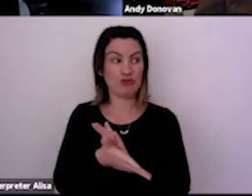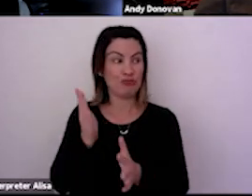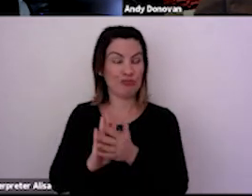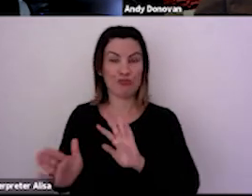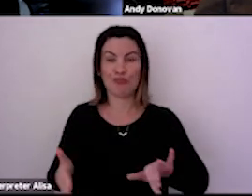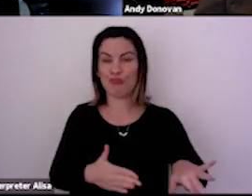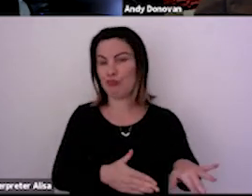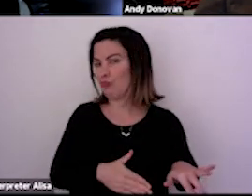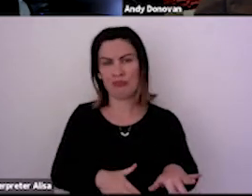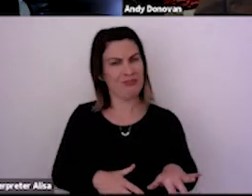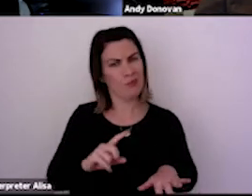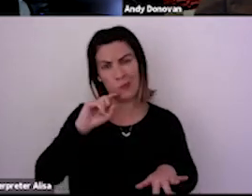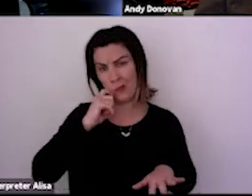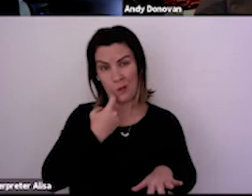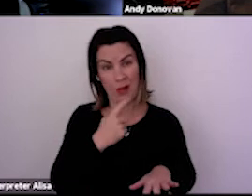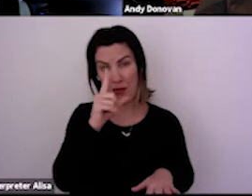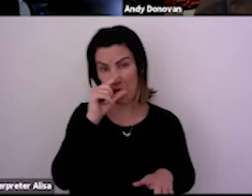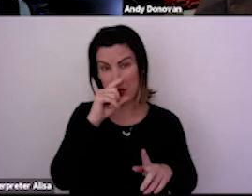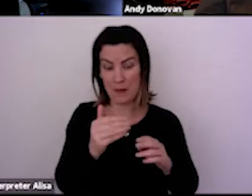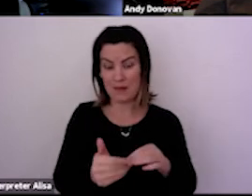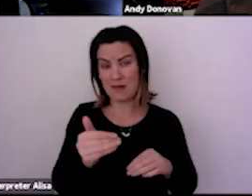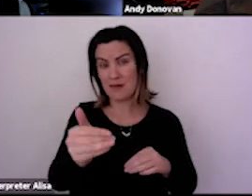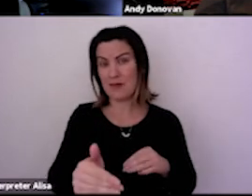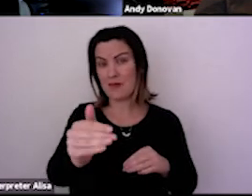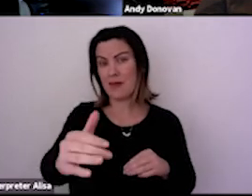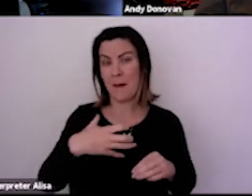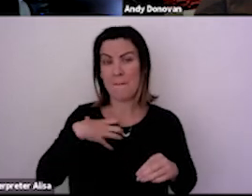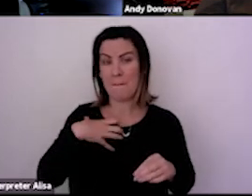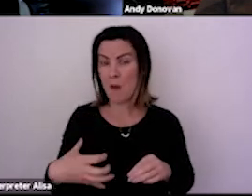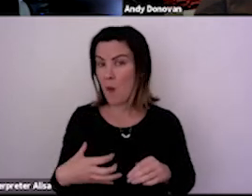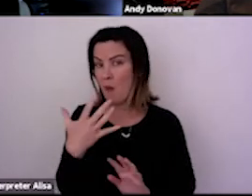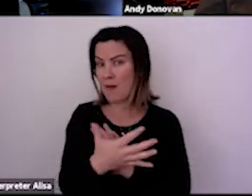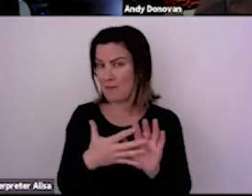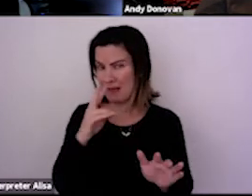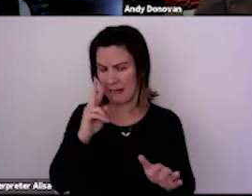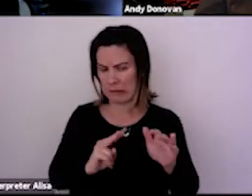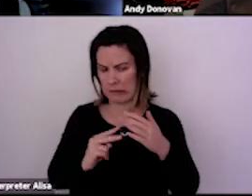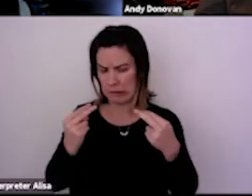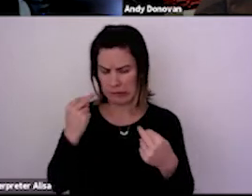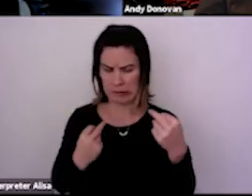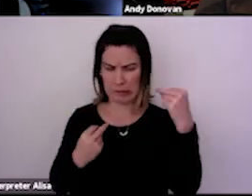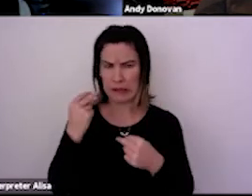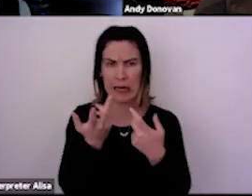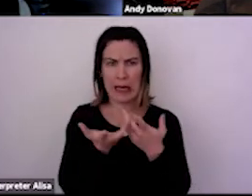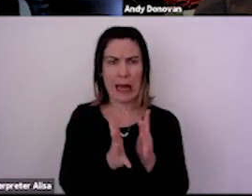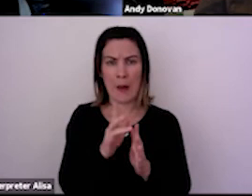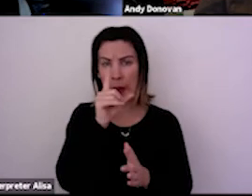or cancelled, what capacities do we need to look at in ourselves and in our teams to roll